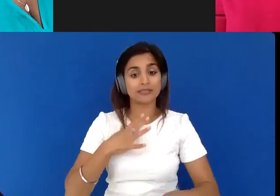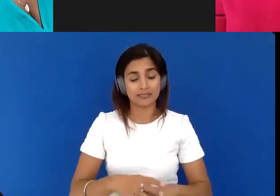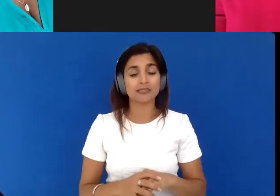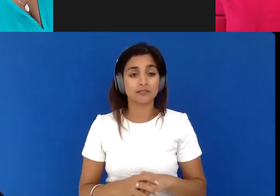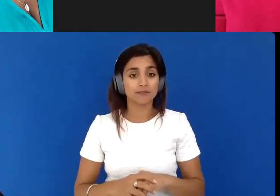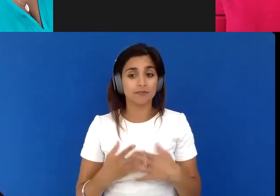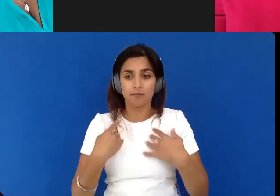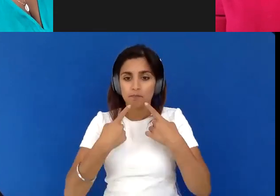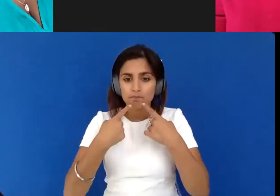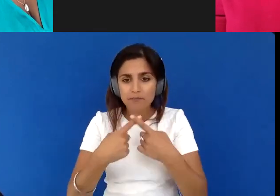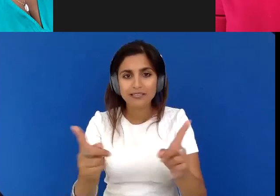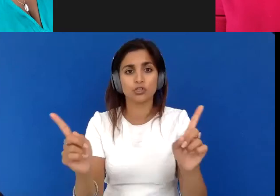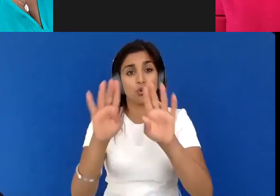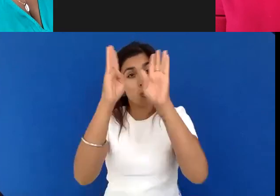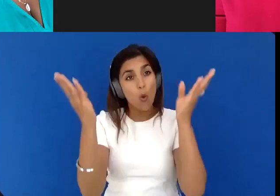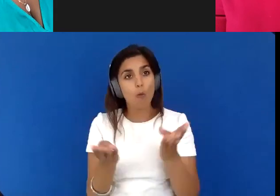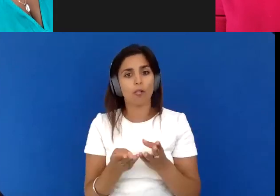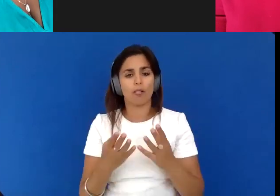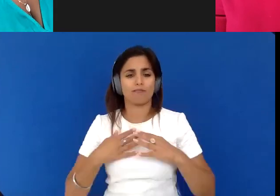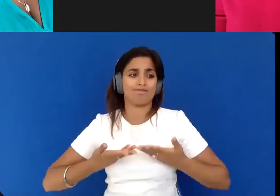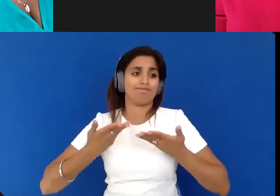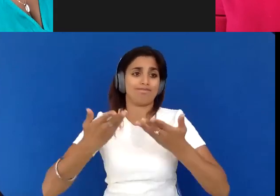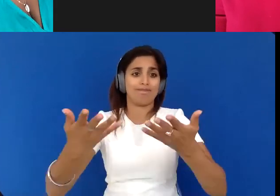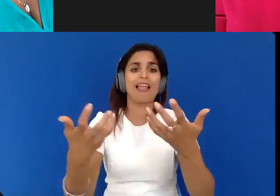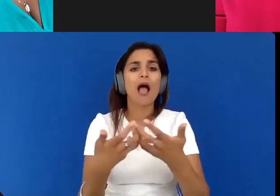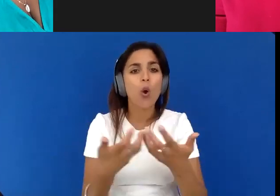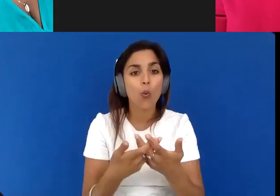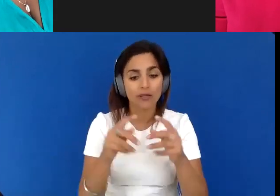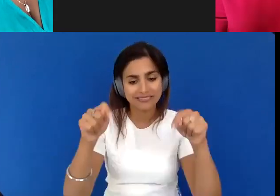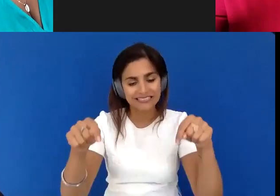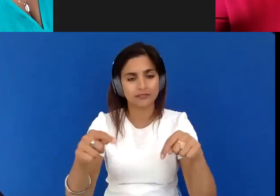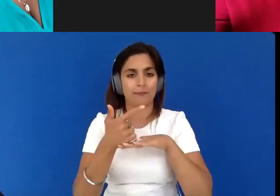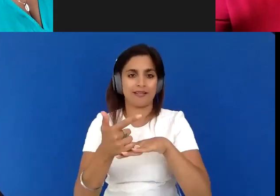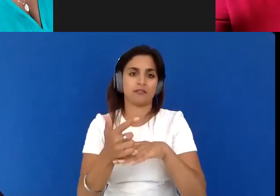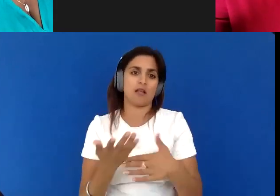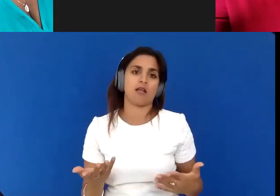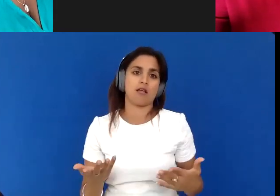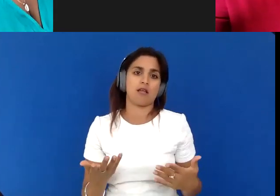global majority and ensuring that it's not just the voices of those like us